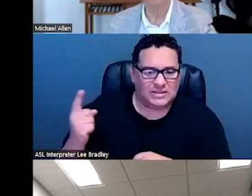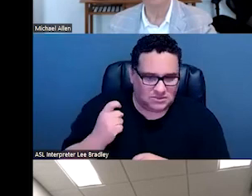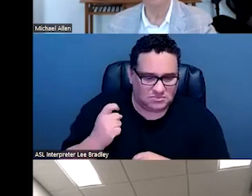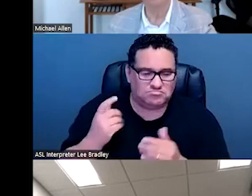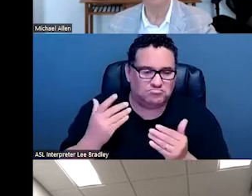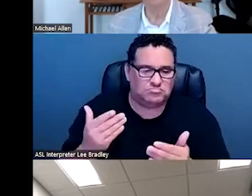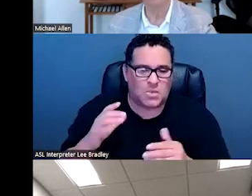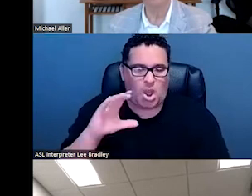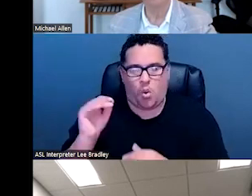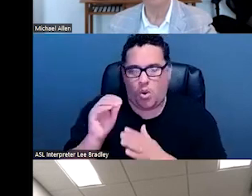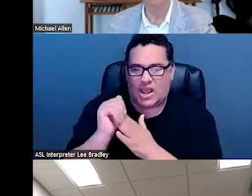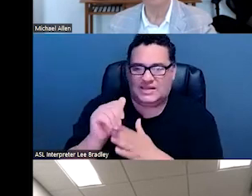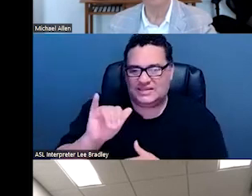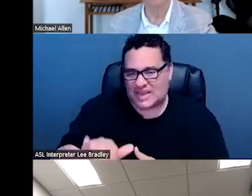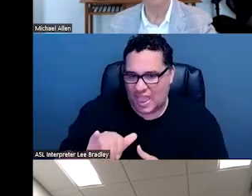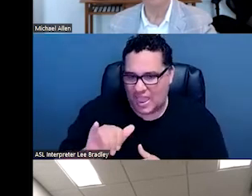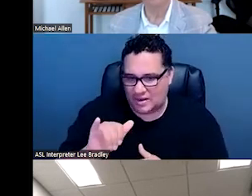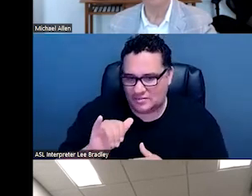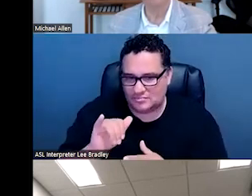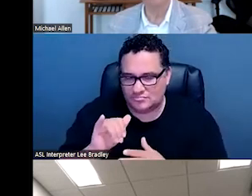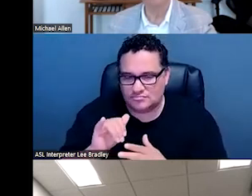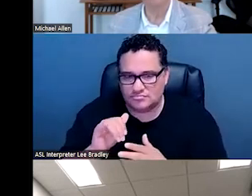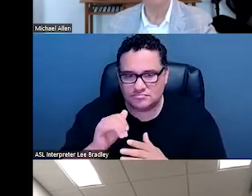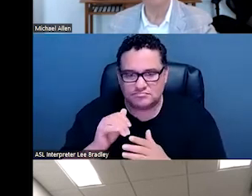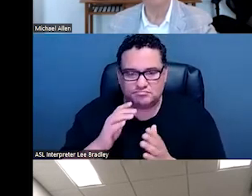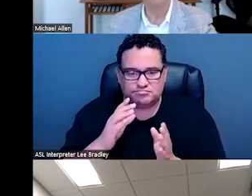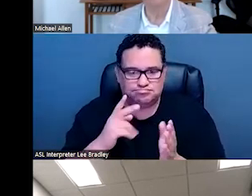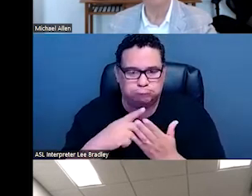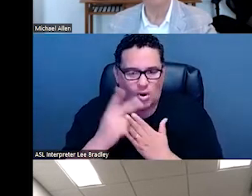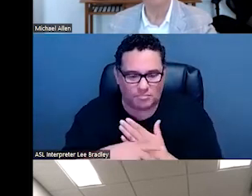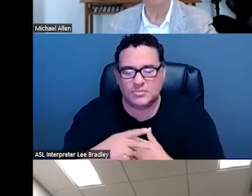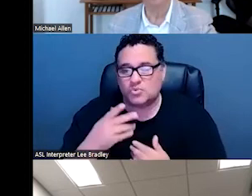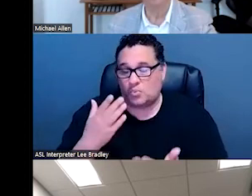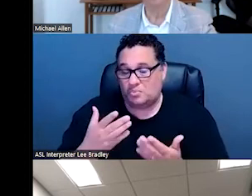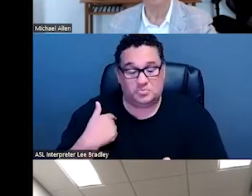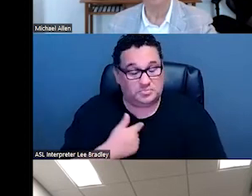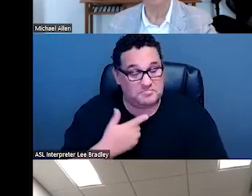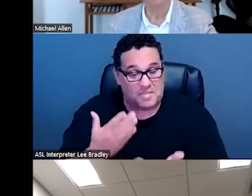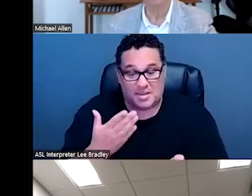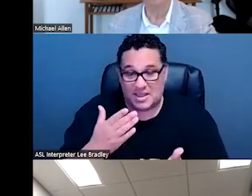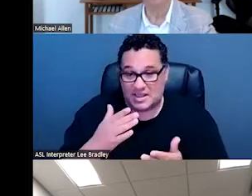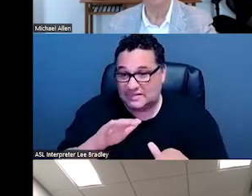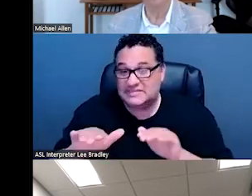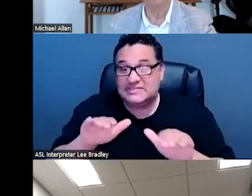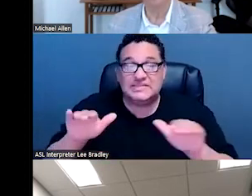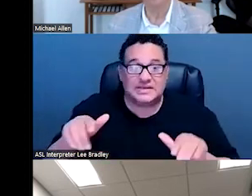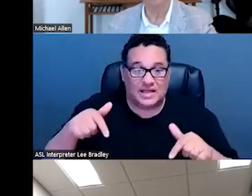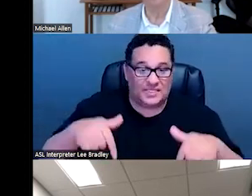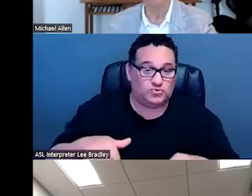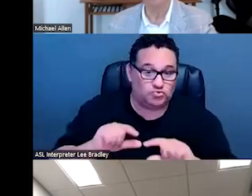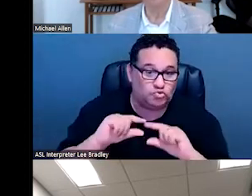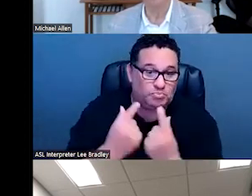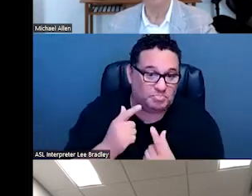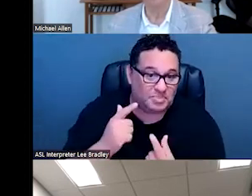SO WE MAY WELL BE COMING BACK TO THIS GROUP, TO TRY TO GET FEED, FEEDBACK, ON THAT. YOU KNOW,